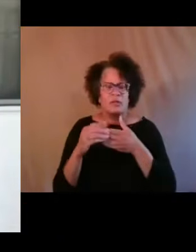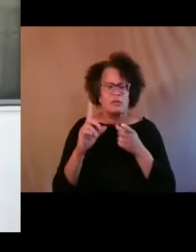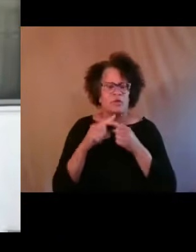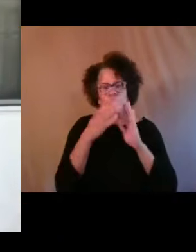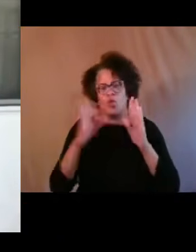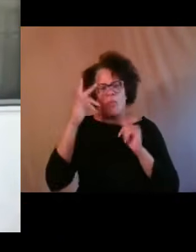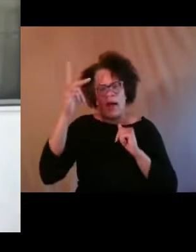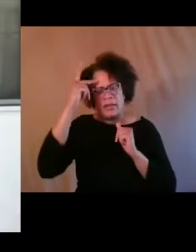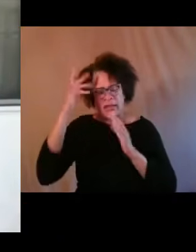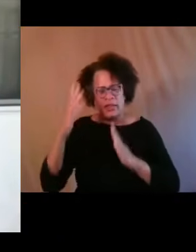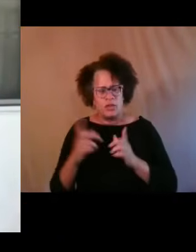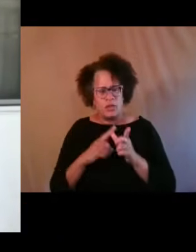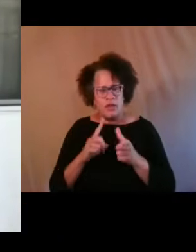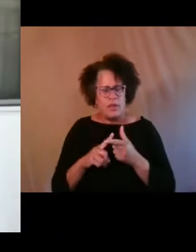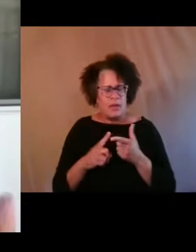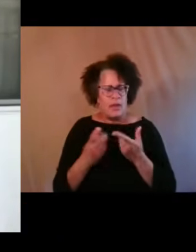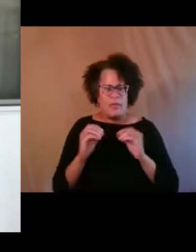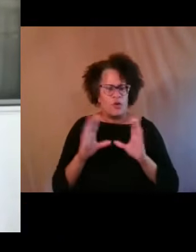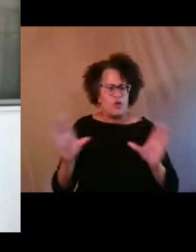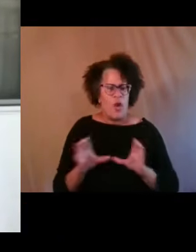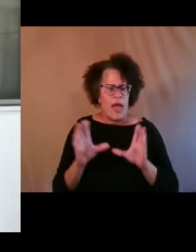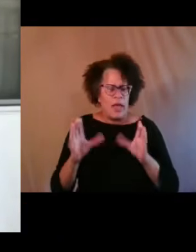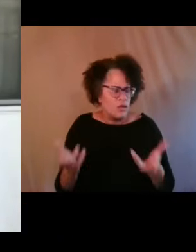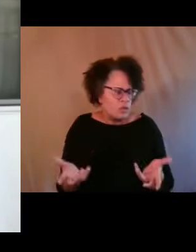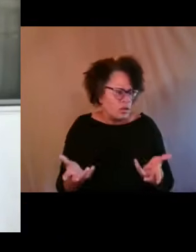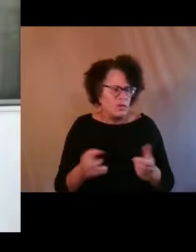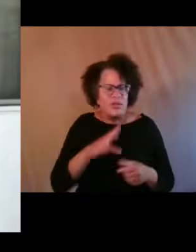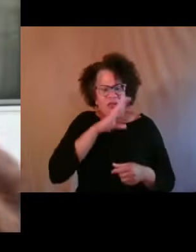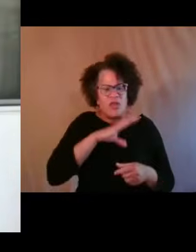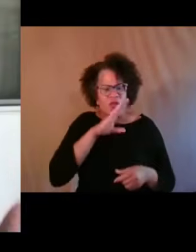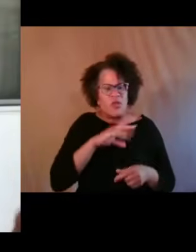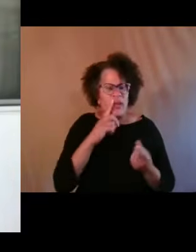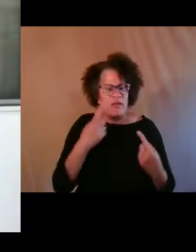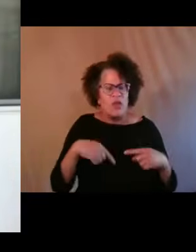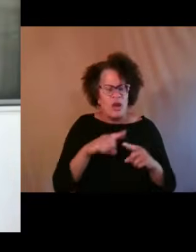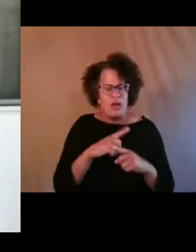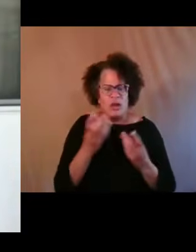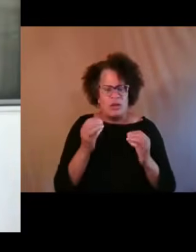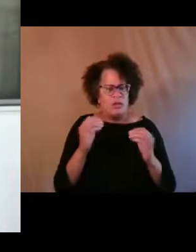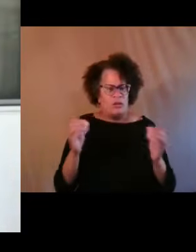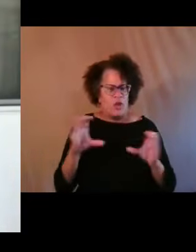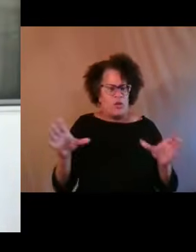the inaction is so frustrating because no one is doing anything